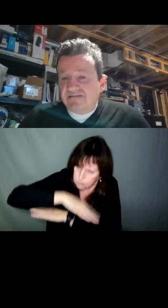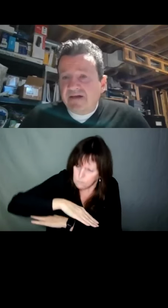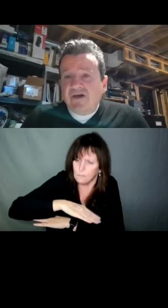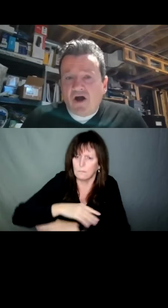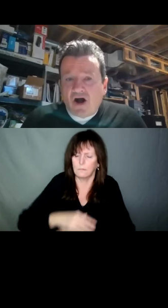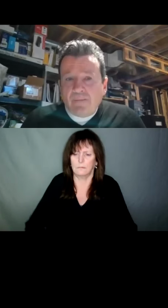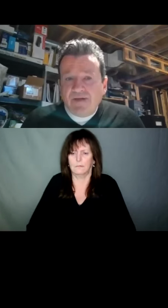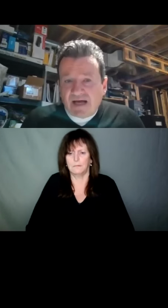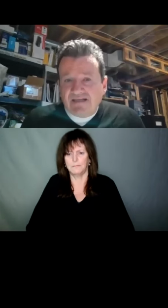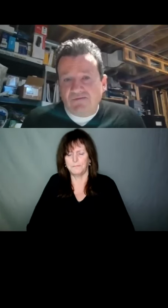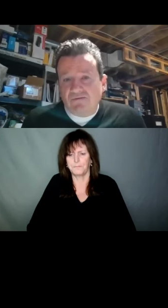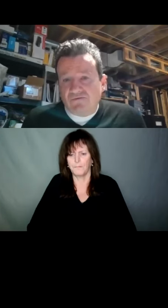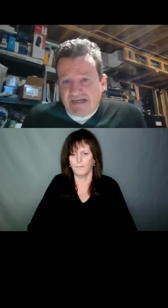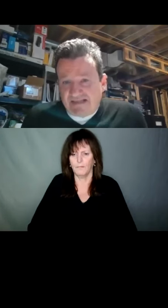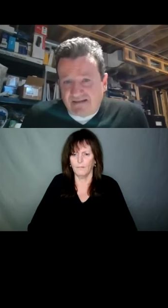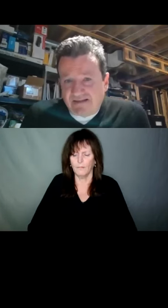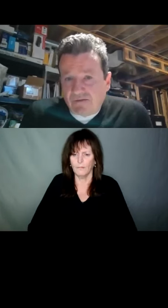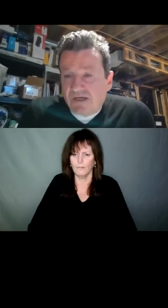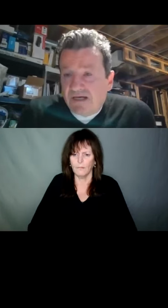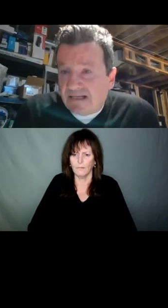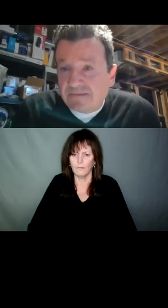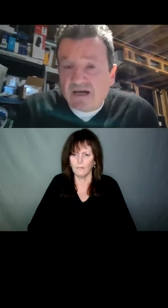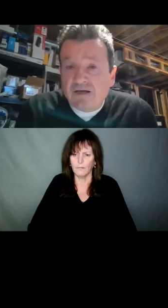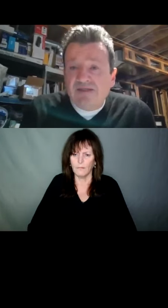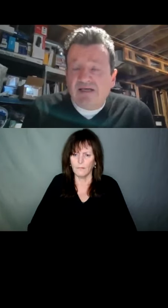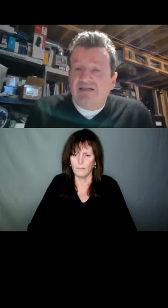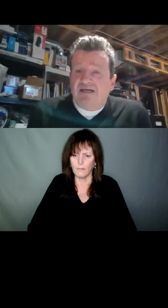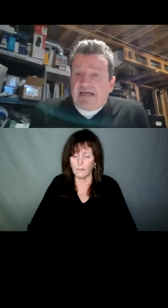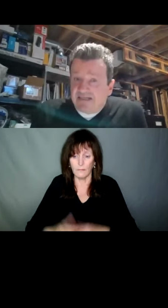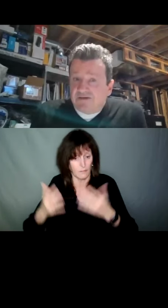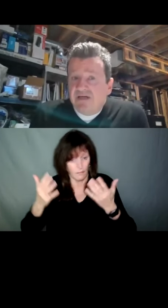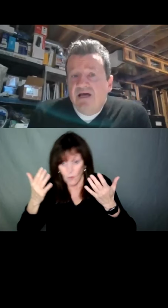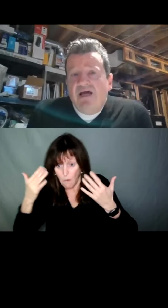or into the crux of your elbow or a Kleenex, throw it in the garbage and wash her hands. Next slide. Why do people